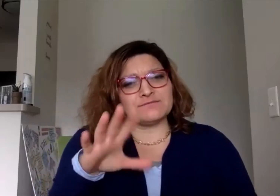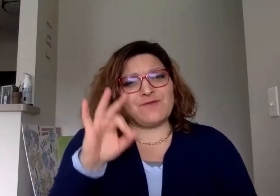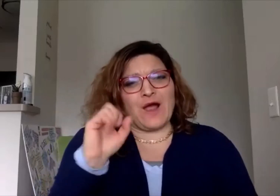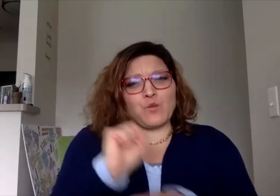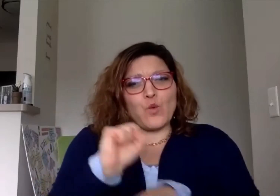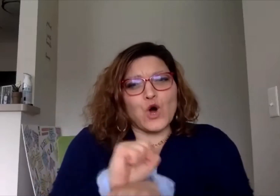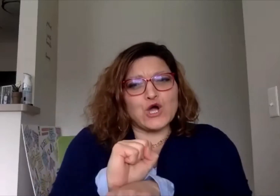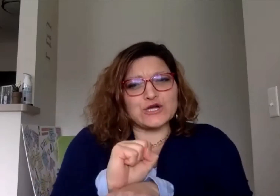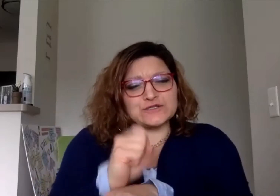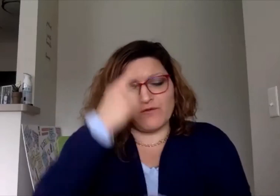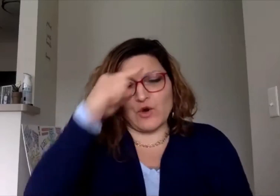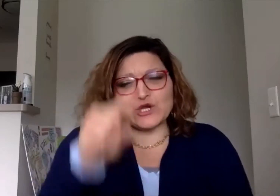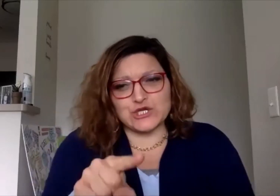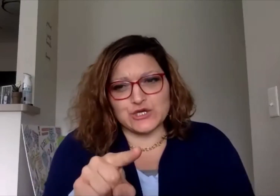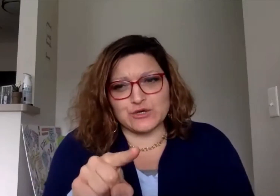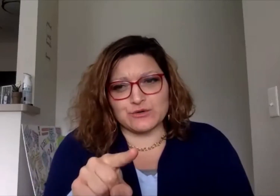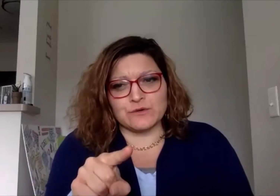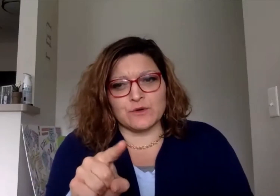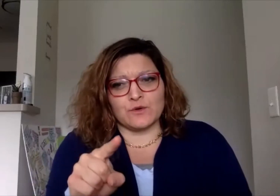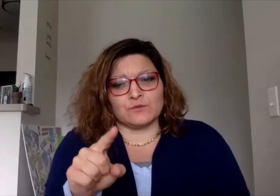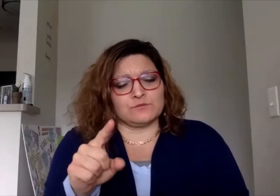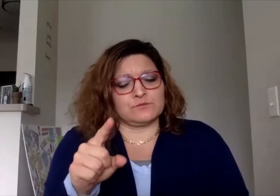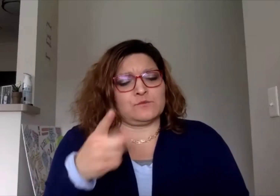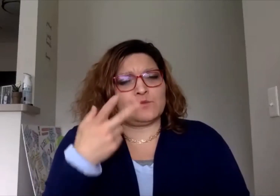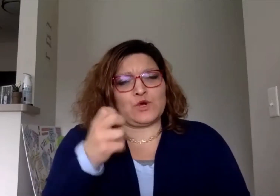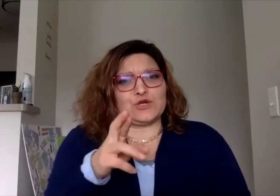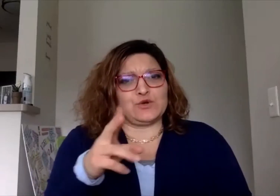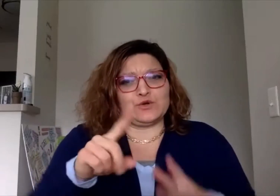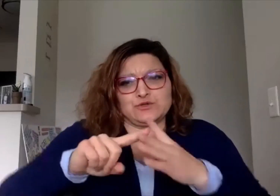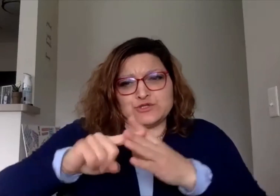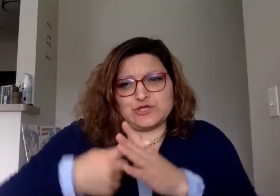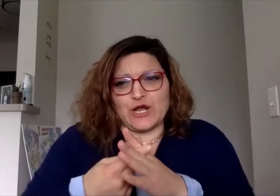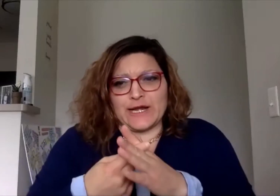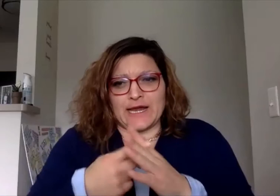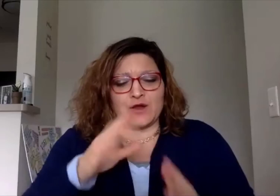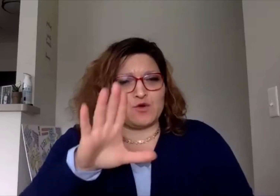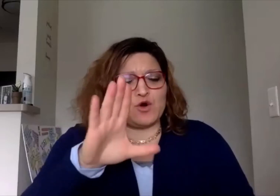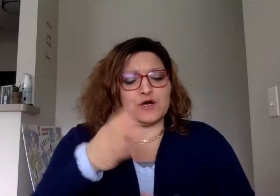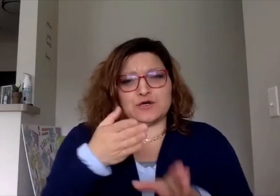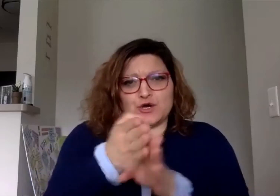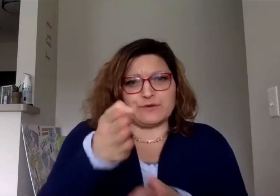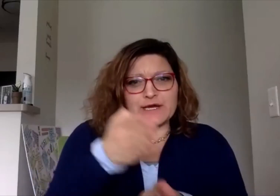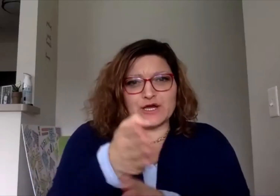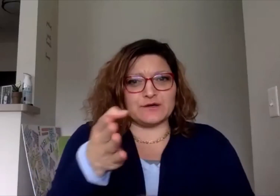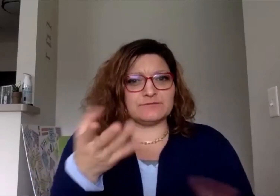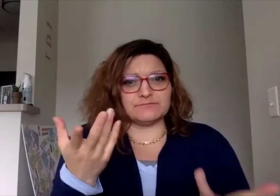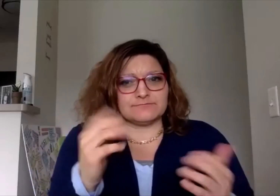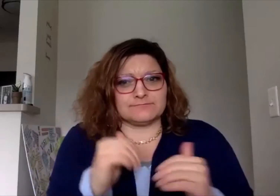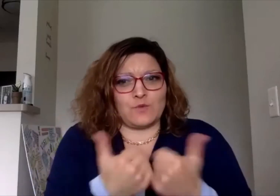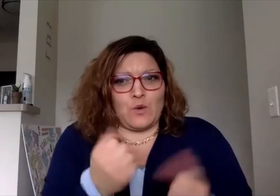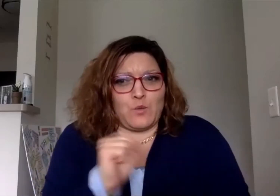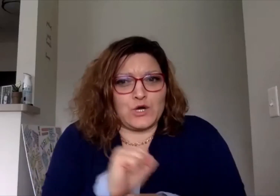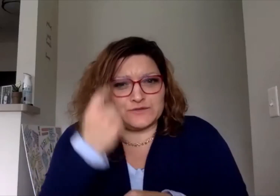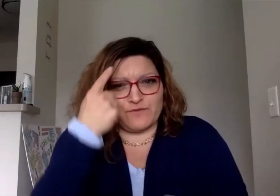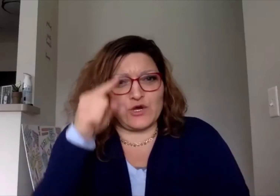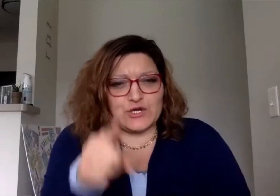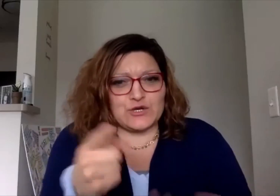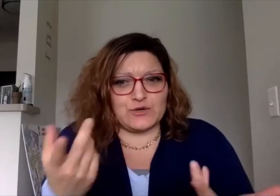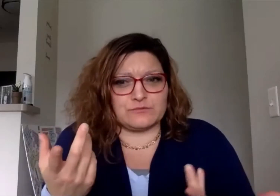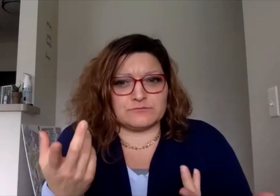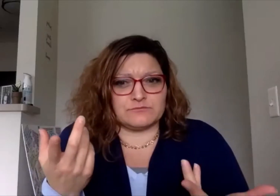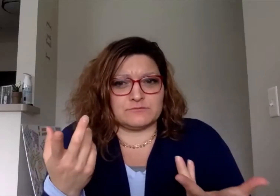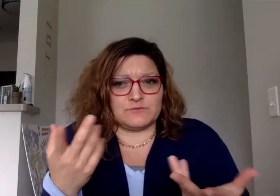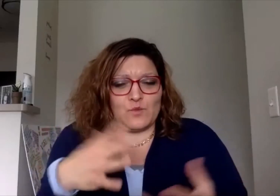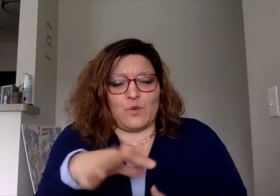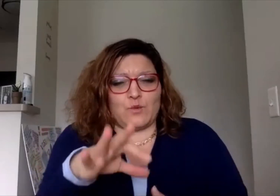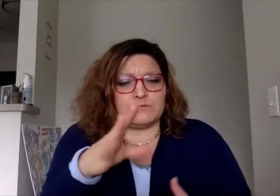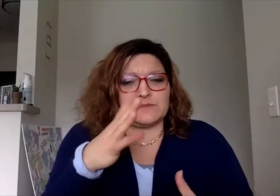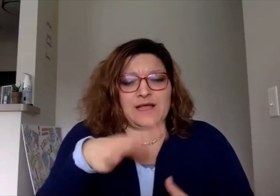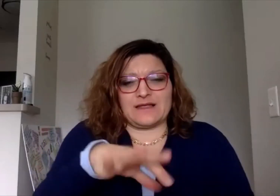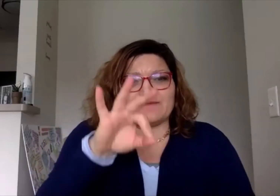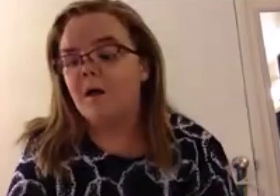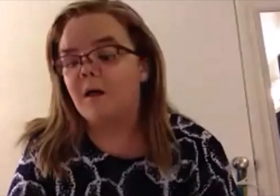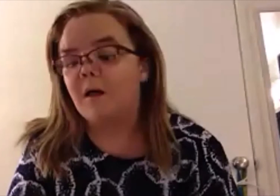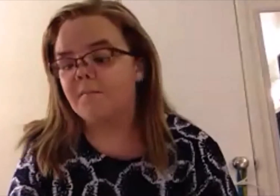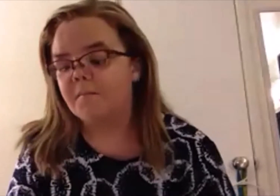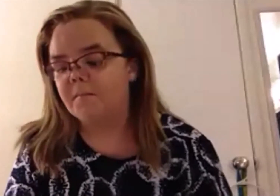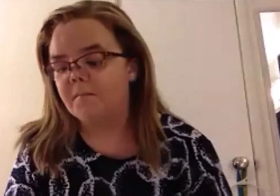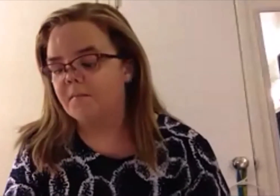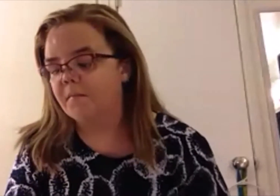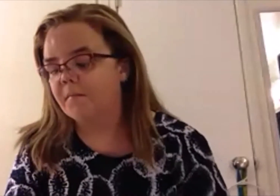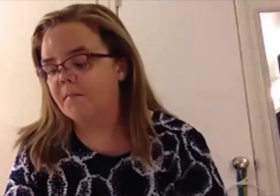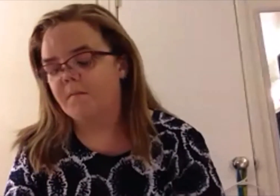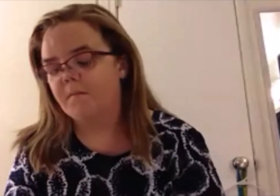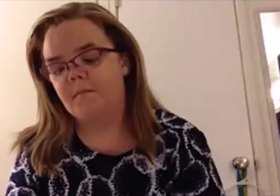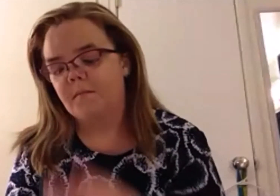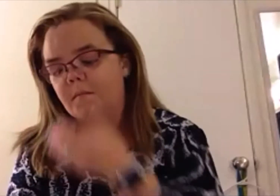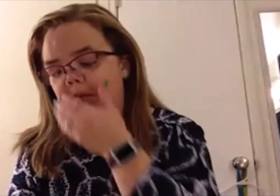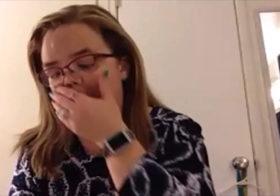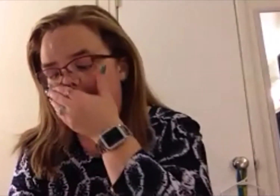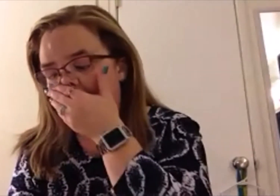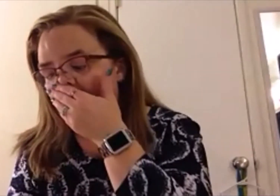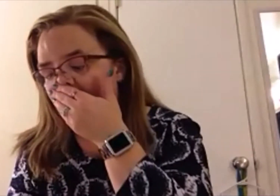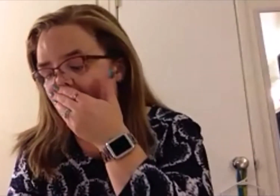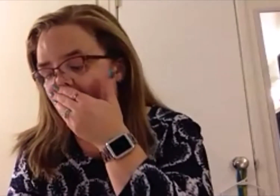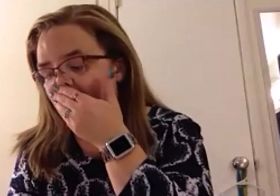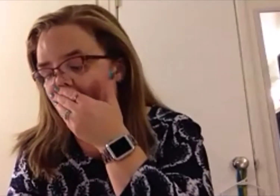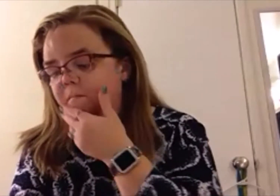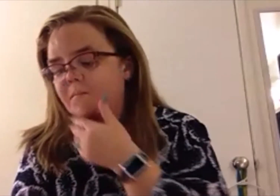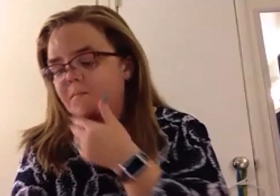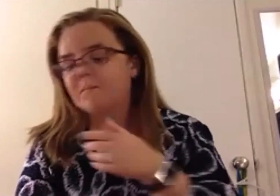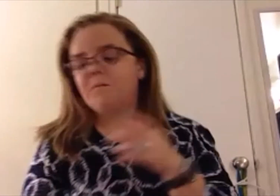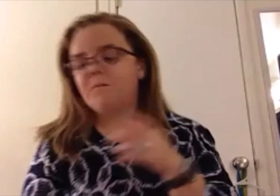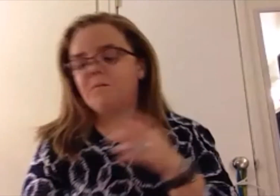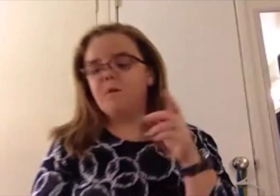work for you while you studying your career what worked for you um